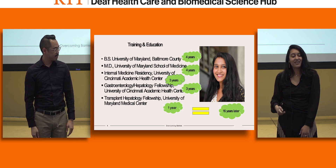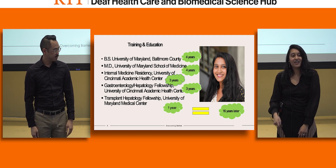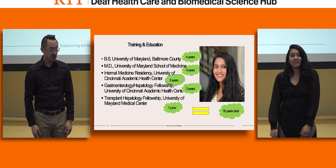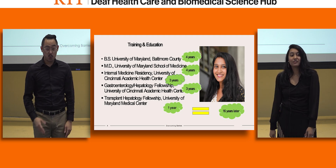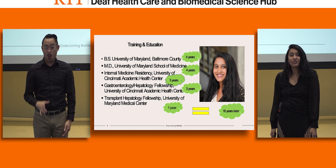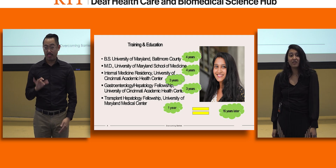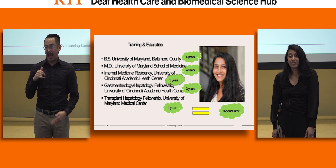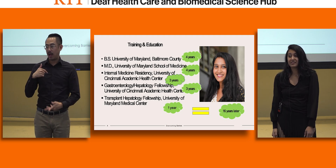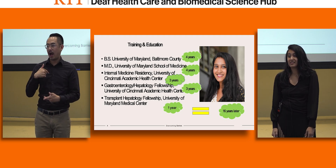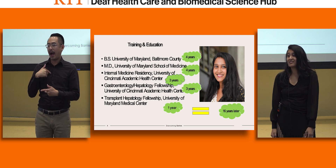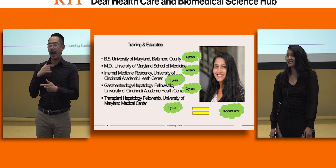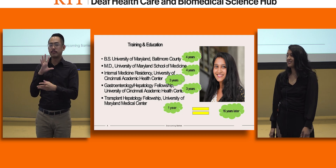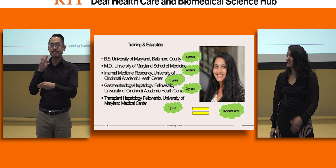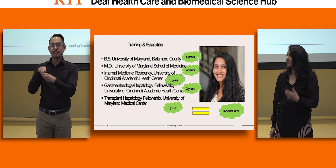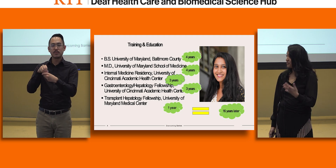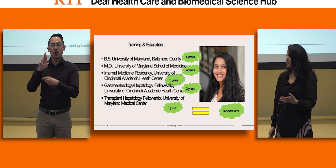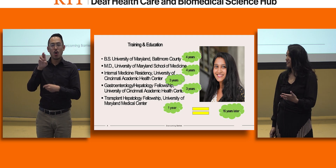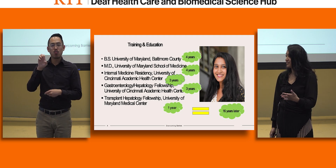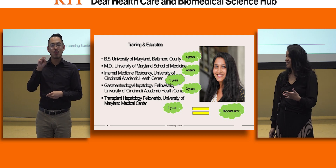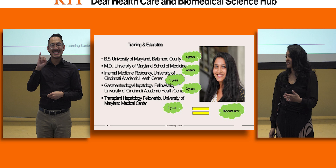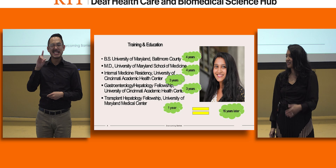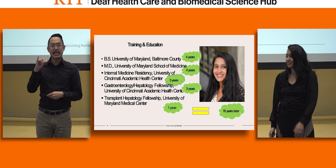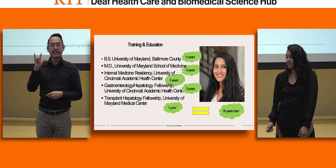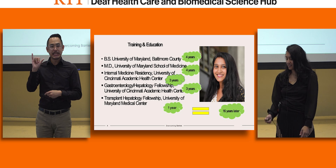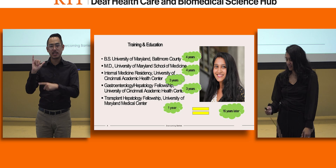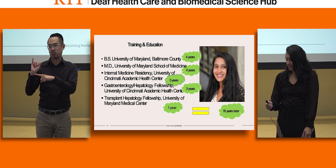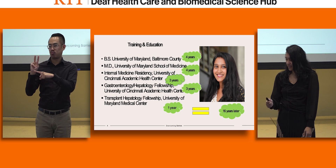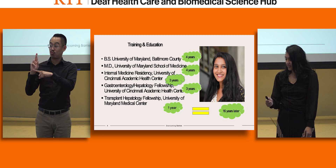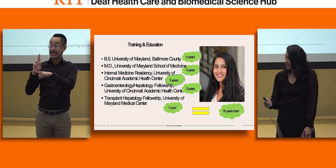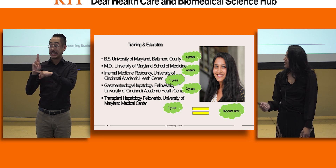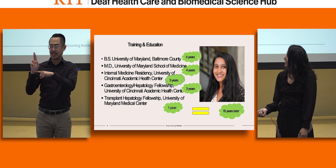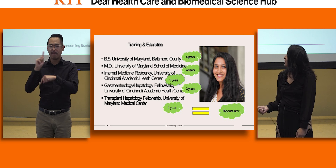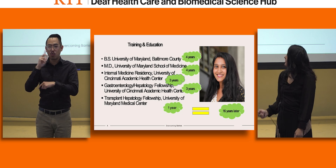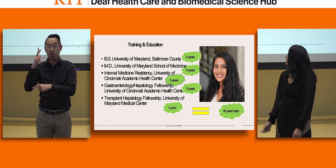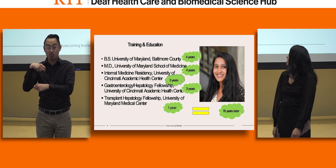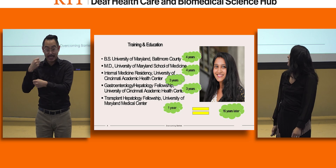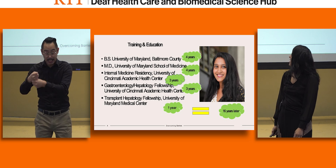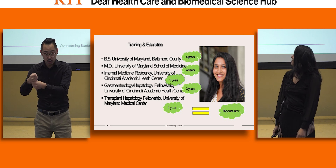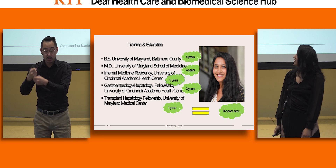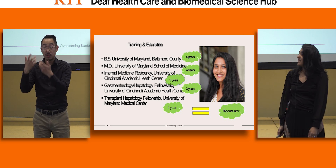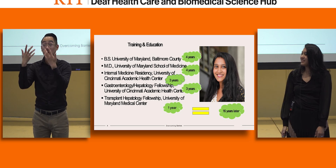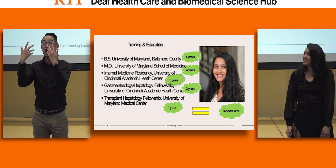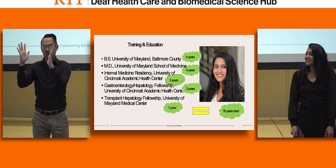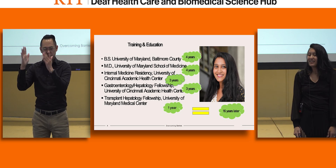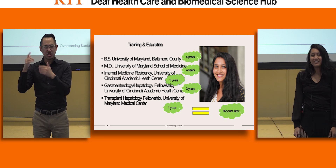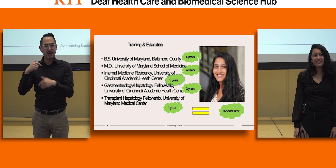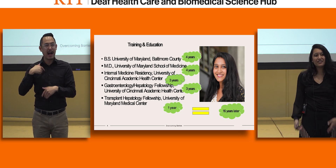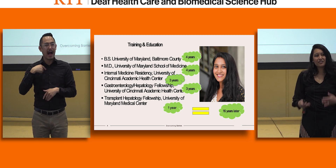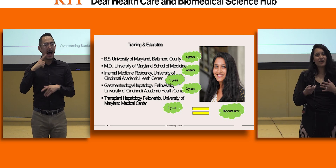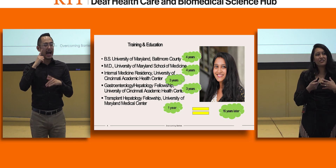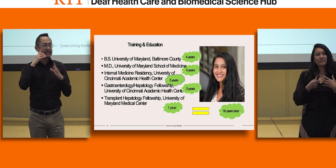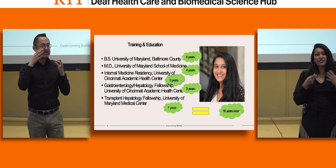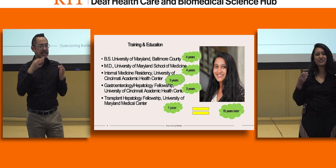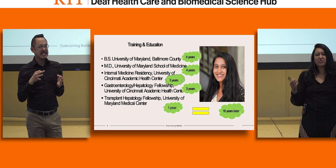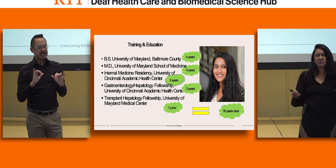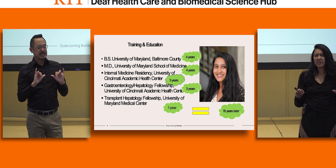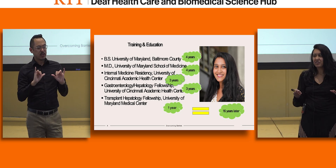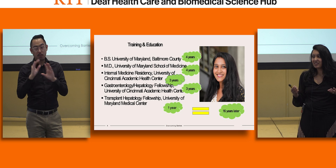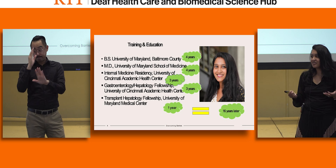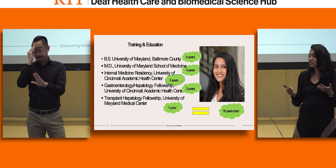And so, that residency is three years in length. And then, after that, I decided-- there are different subspecialties